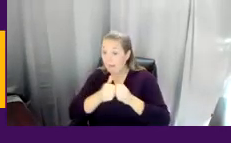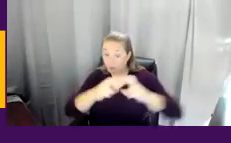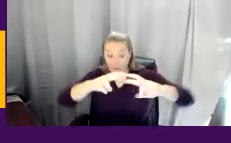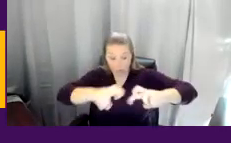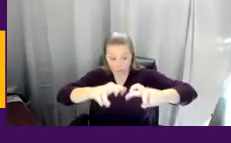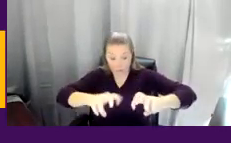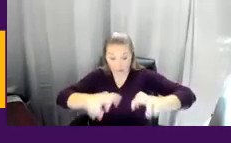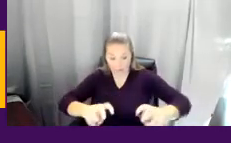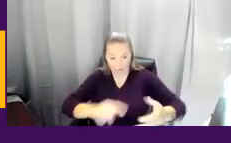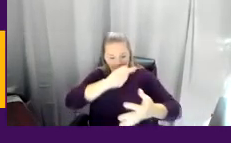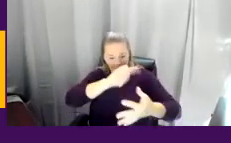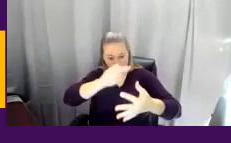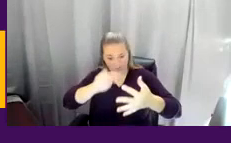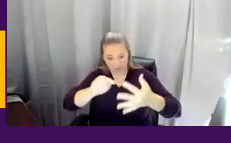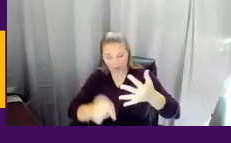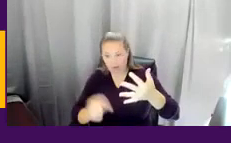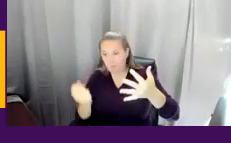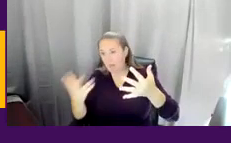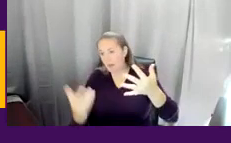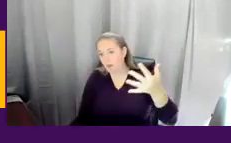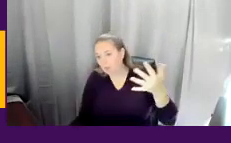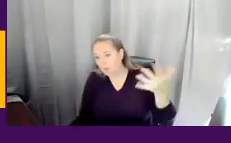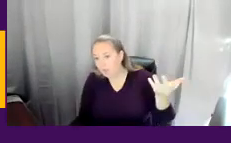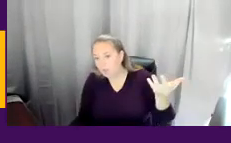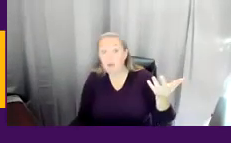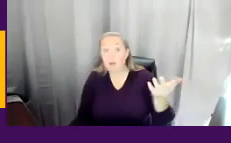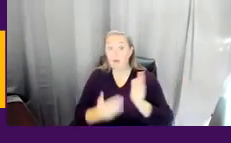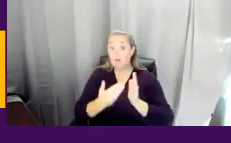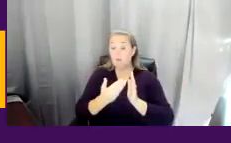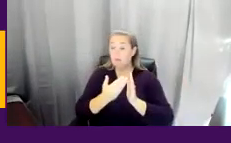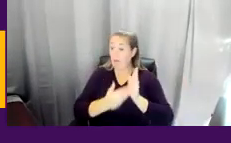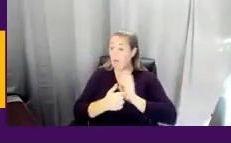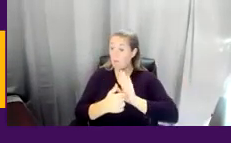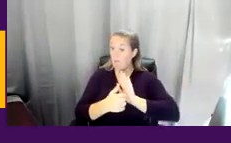BROAD AND ROBUST ENGAGEMENT BY THE COMMUNITY GROUPS AND